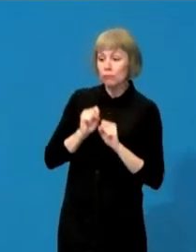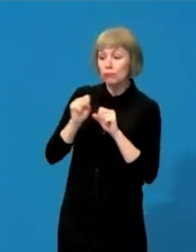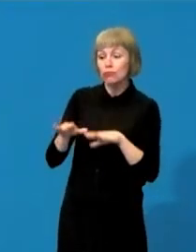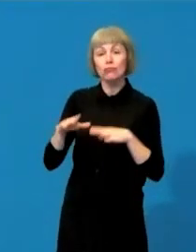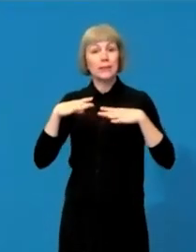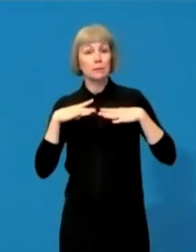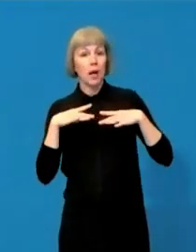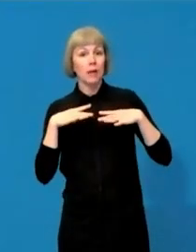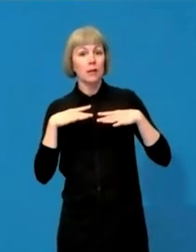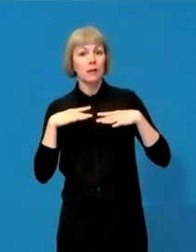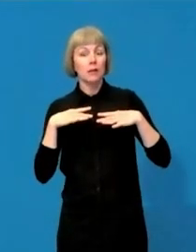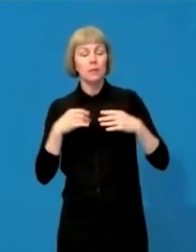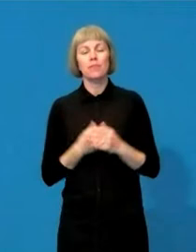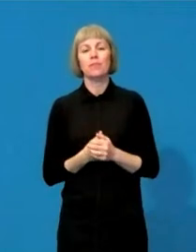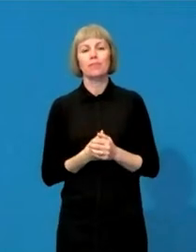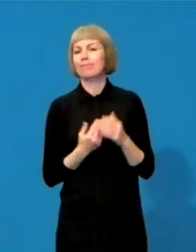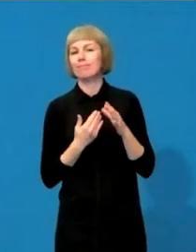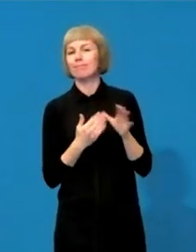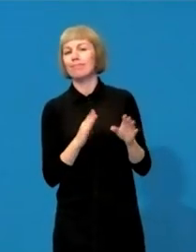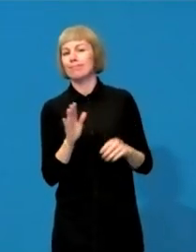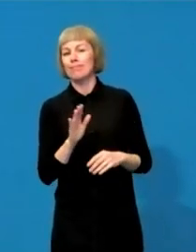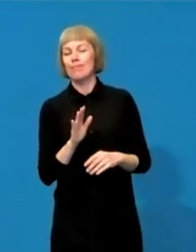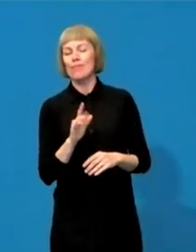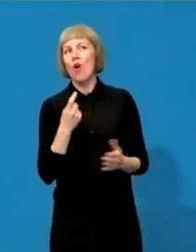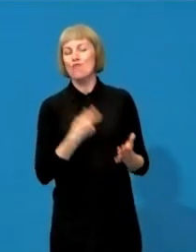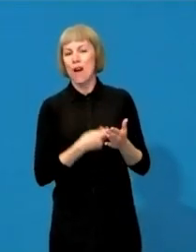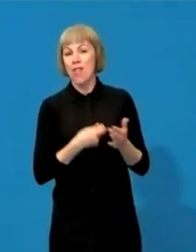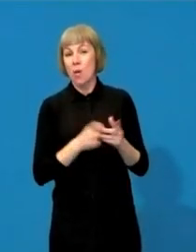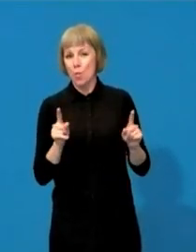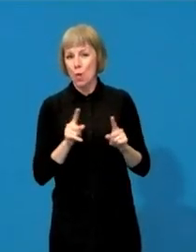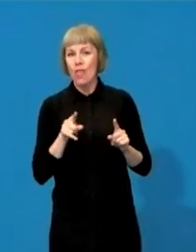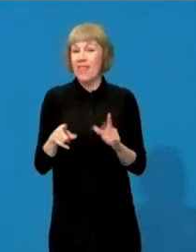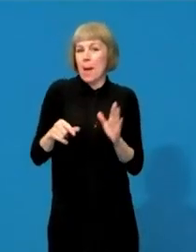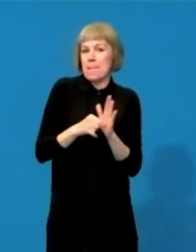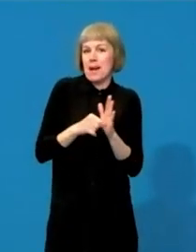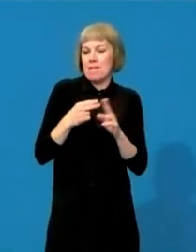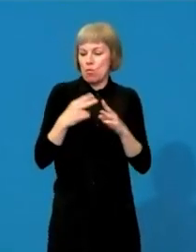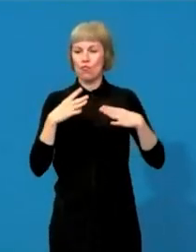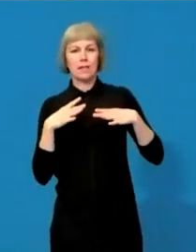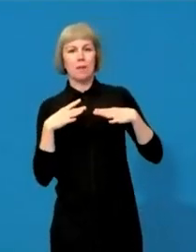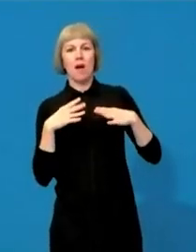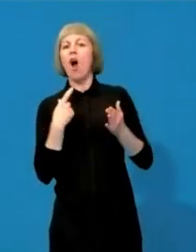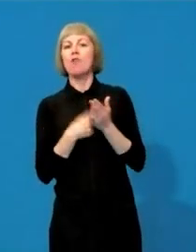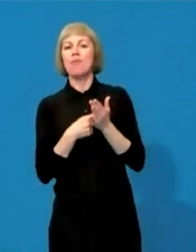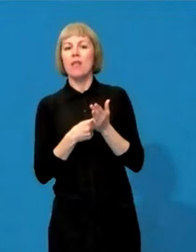I would rather the money go towards his therapy and stuff than, you know, like - like